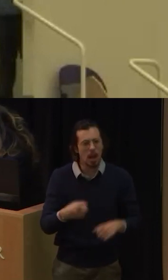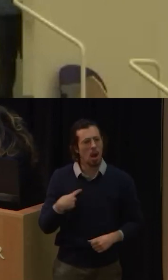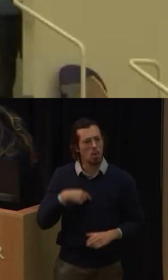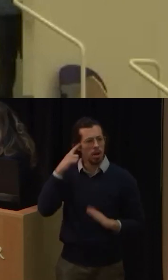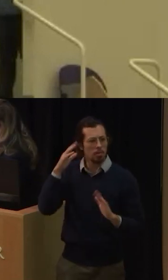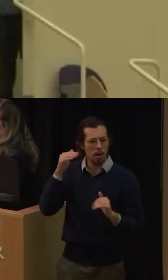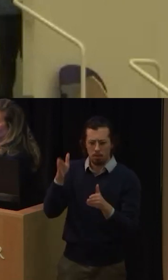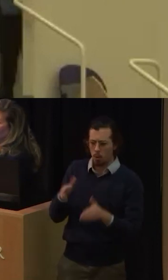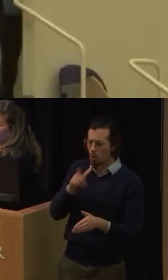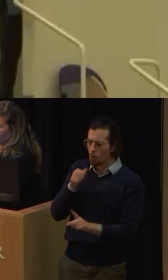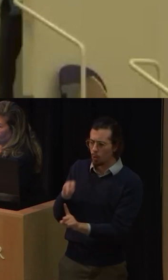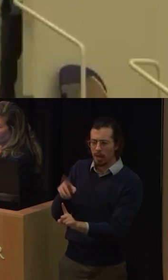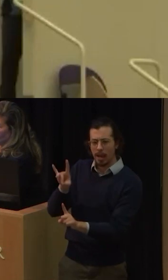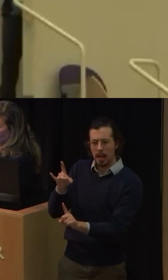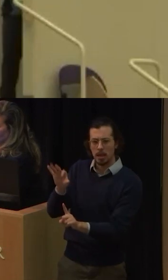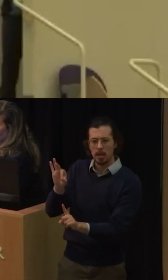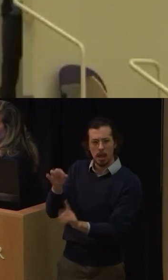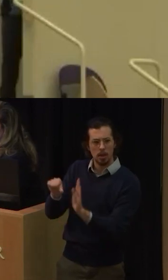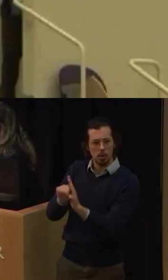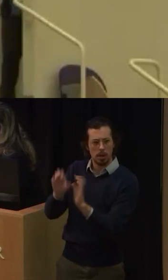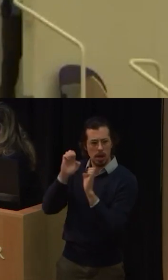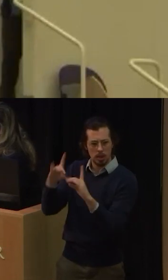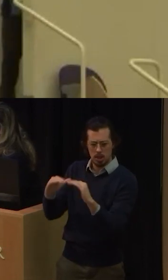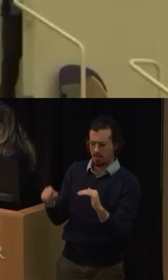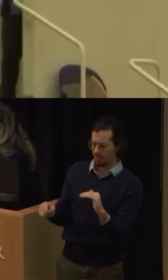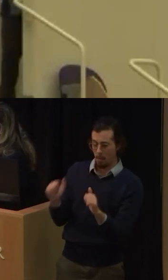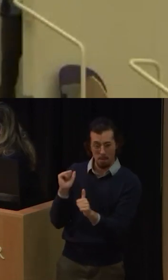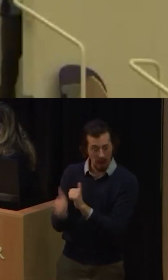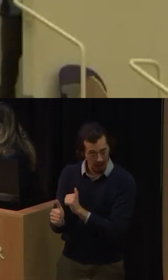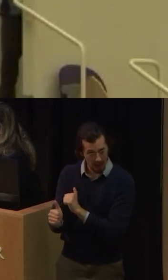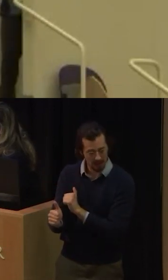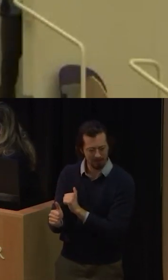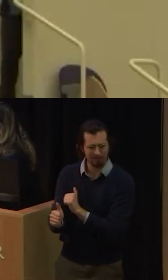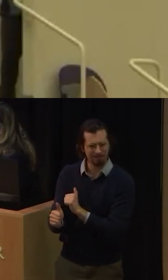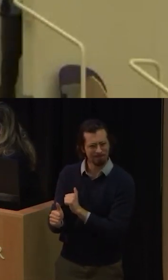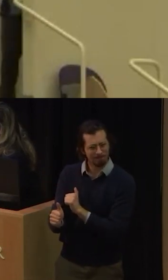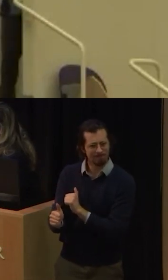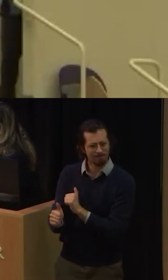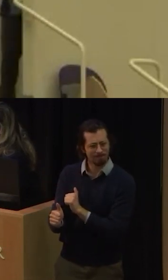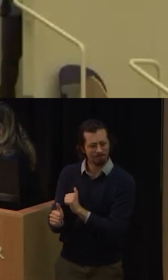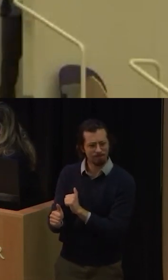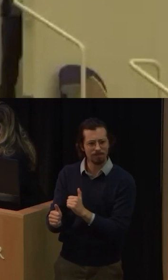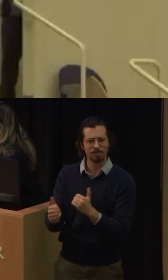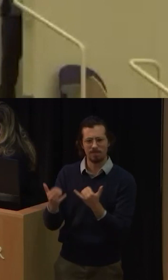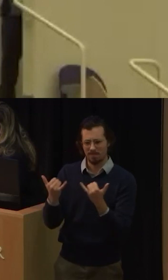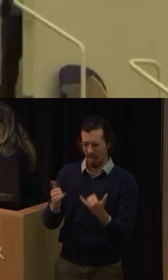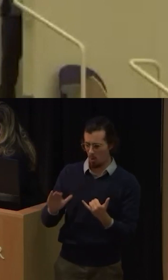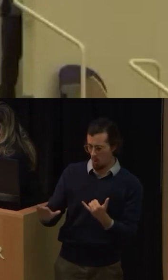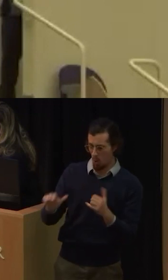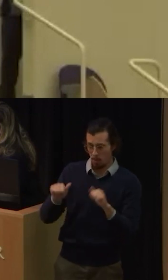who had an eighth, ninth-grade education to pass the exam and now limit her ability to get work